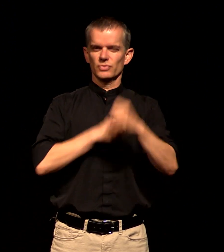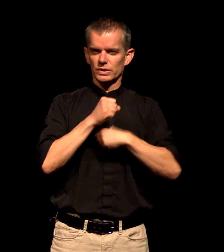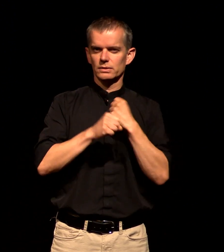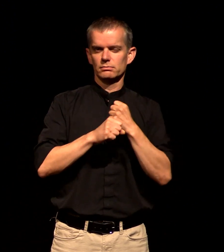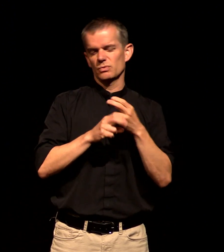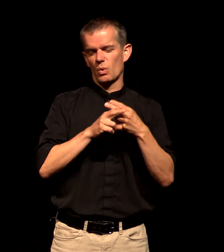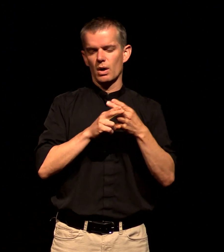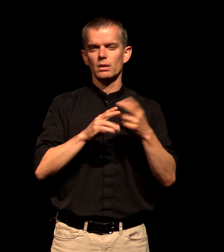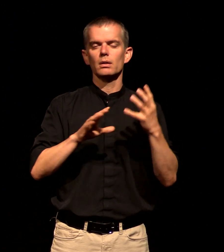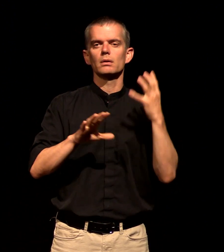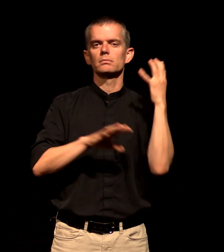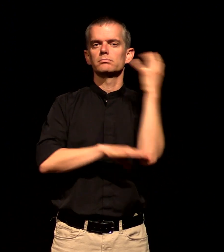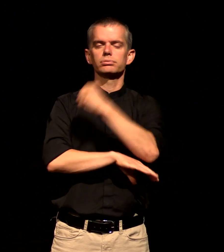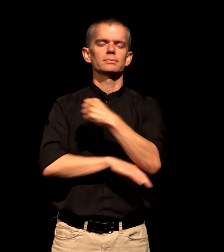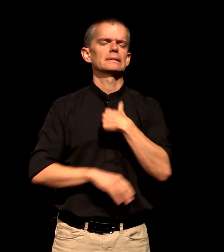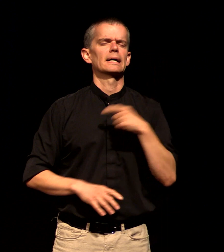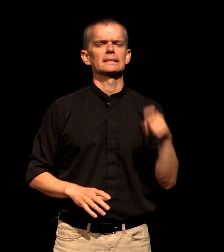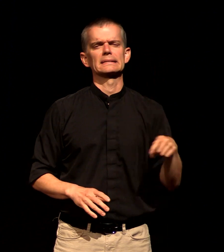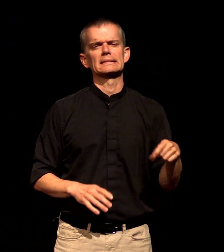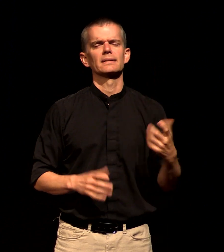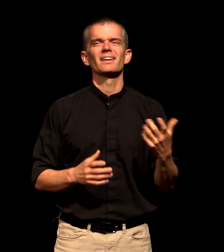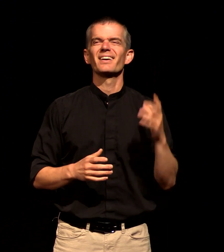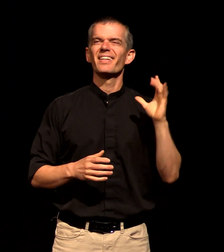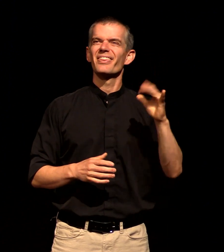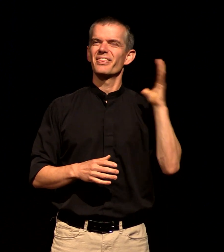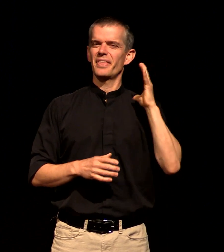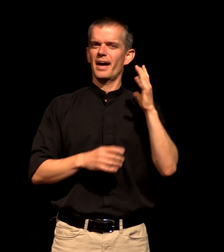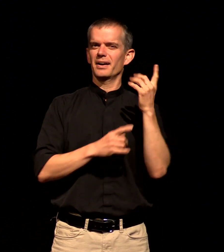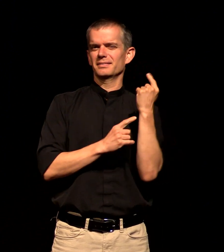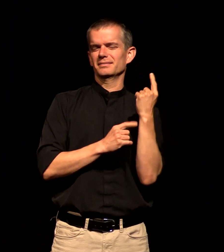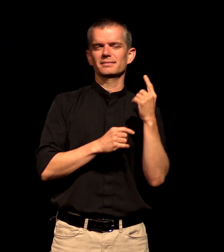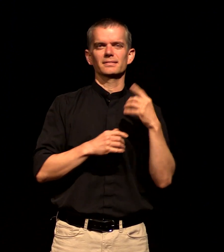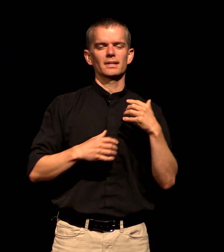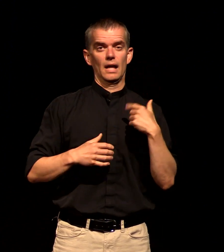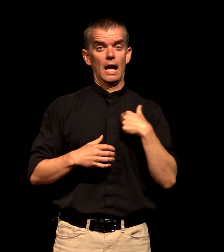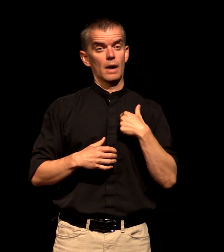lament, we were all coming out of the COVID experience and